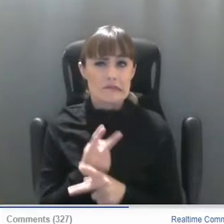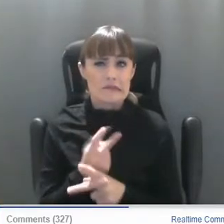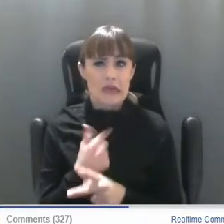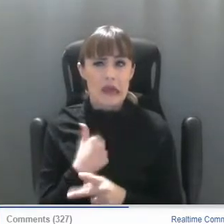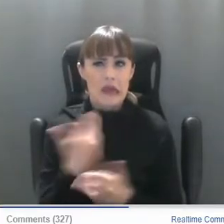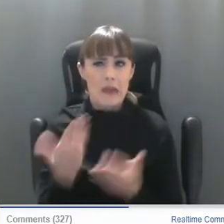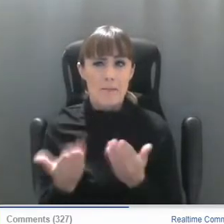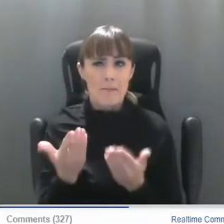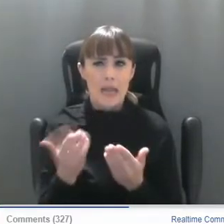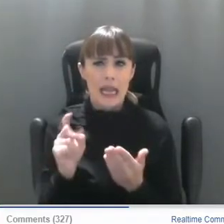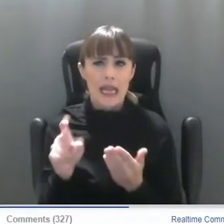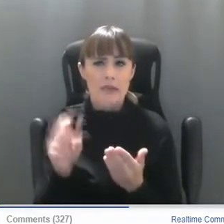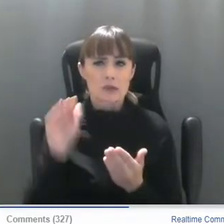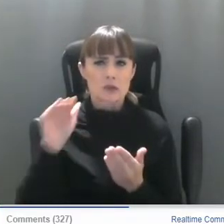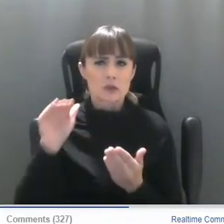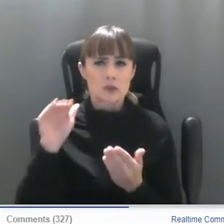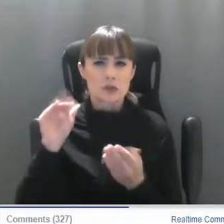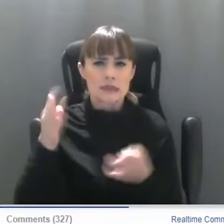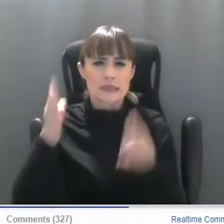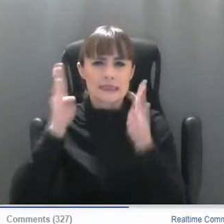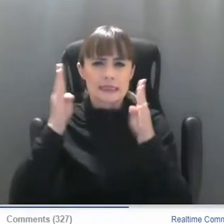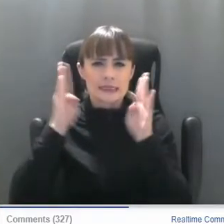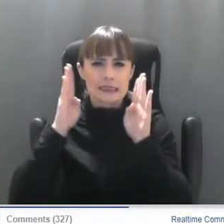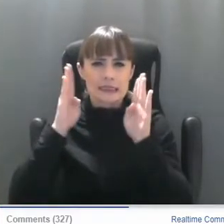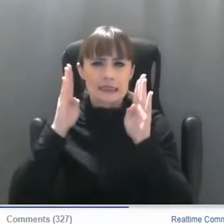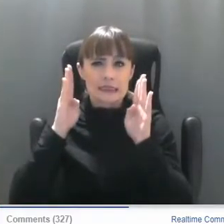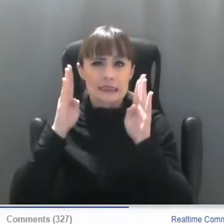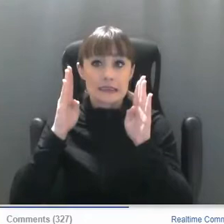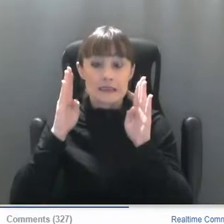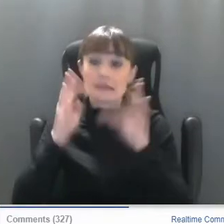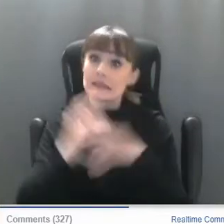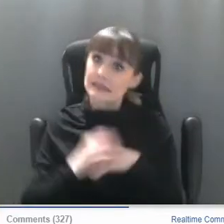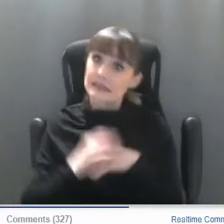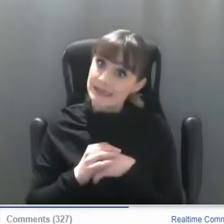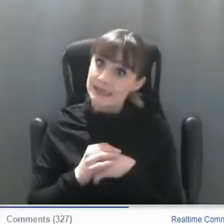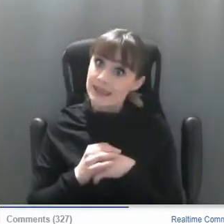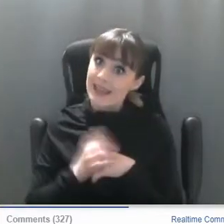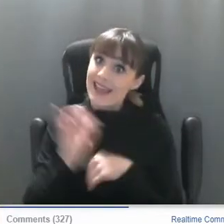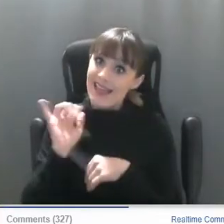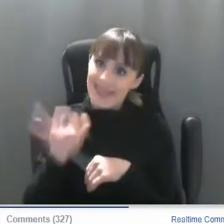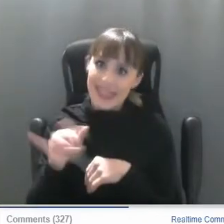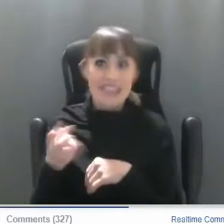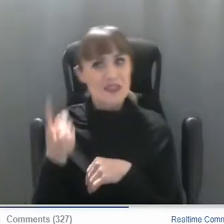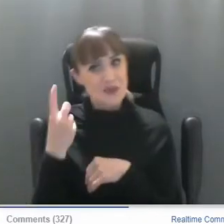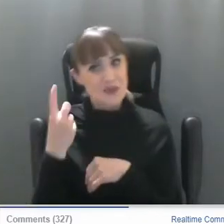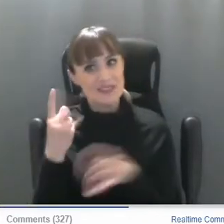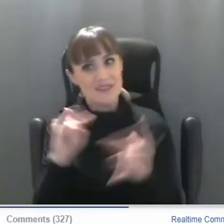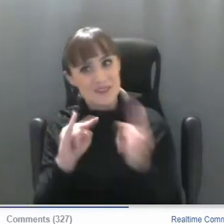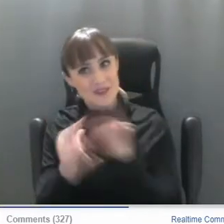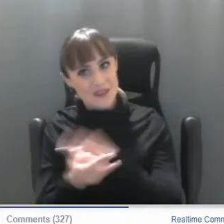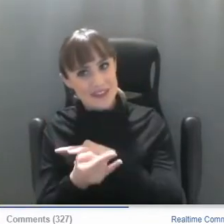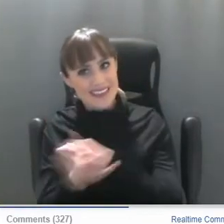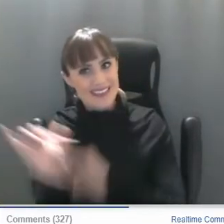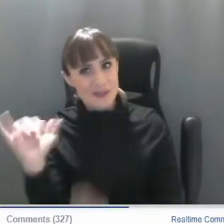down here. That's one of the tricks to the zoo. Whoops, excuse me. As soon as the